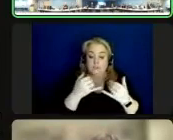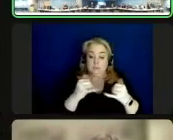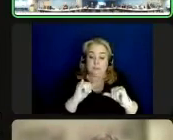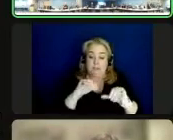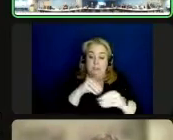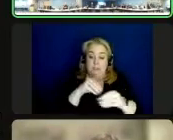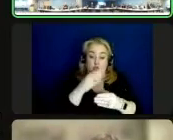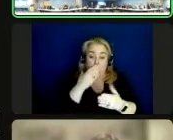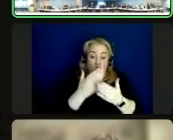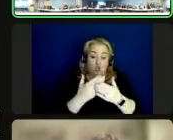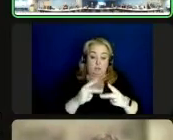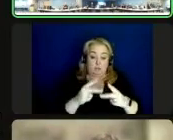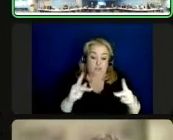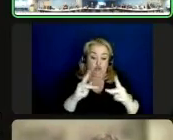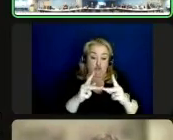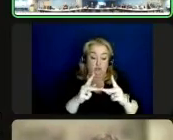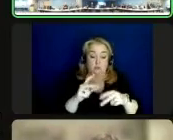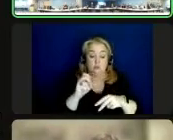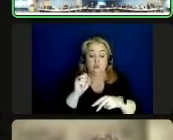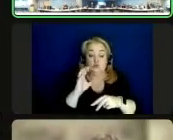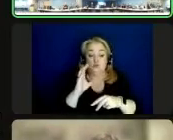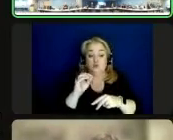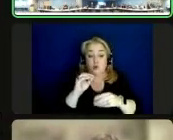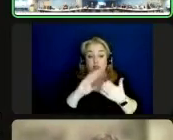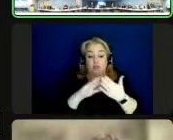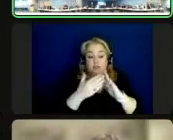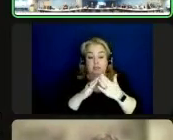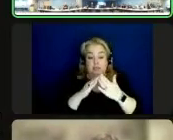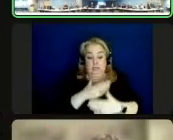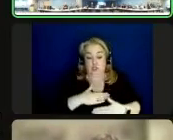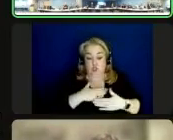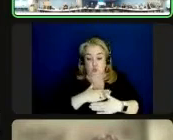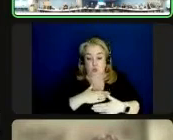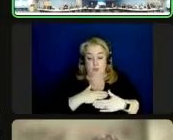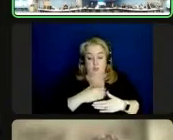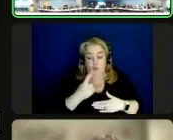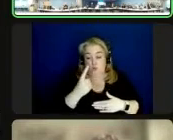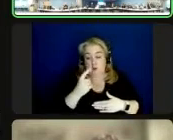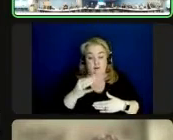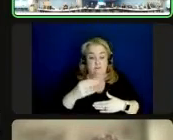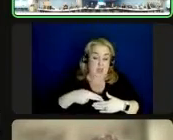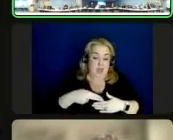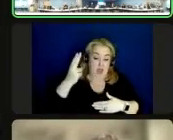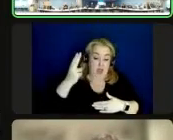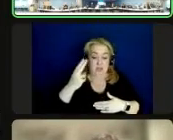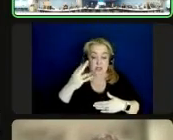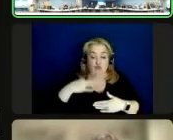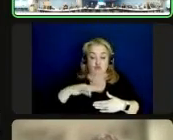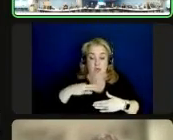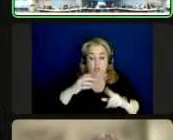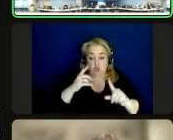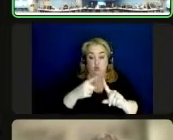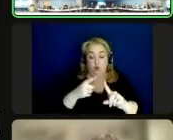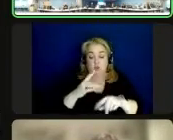T I DO WANT TO GE KUD TO THE STAFF AT WE'RE STI IN A